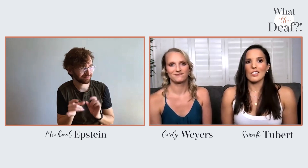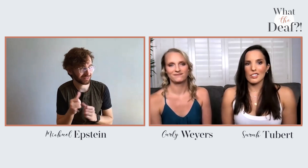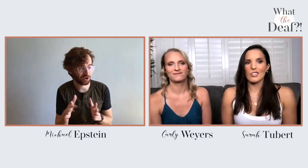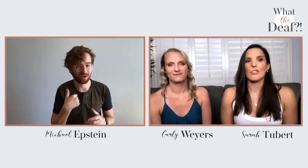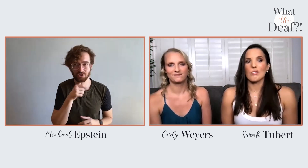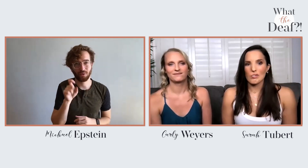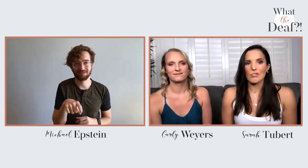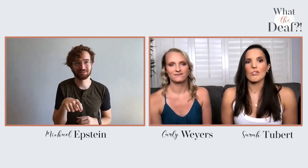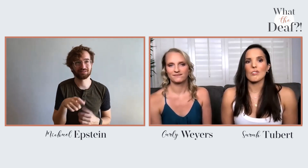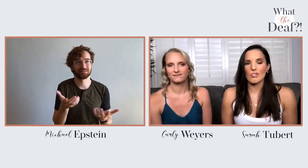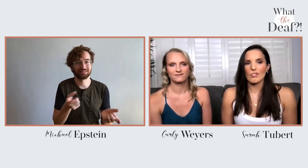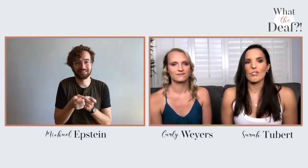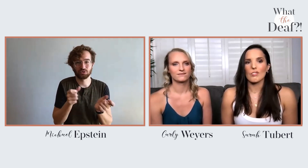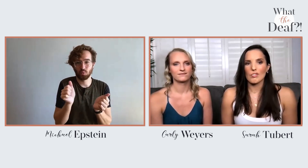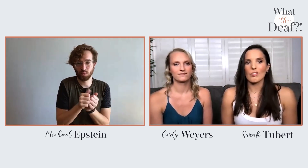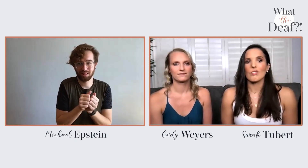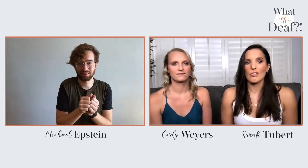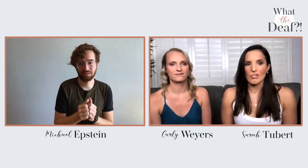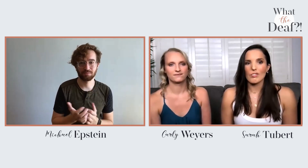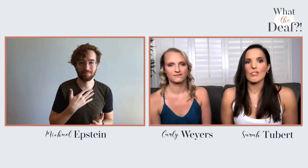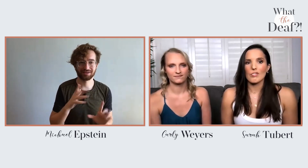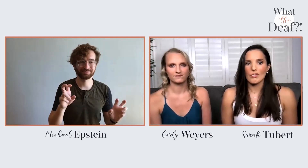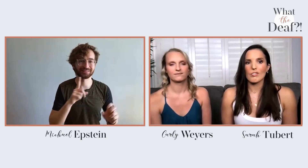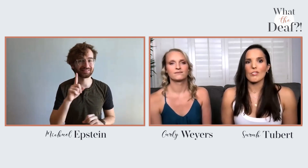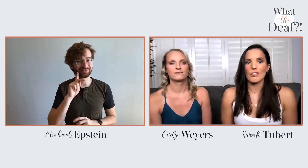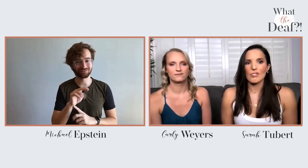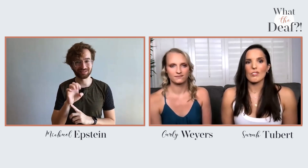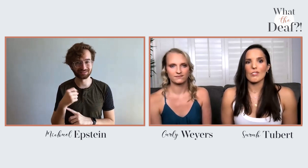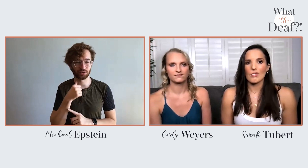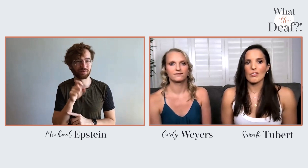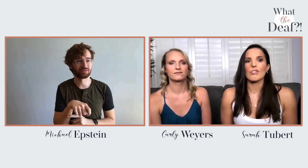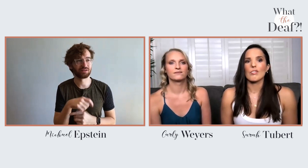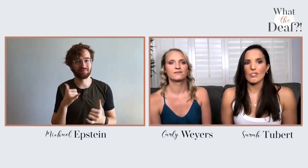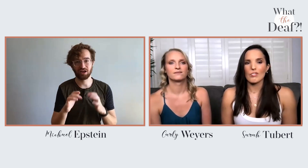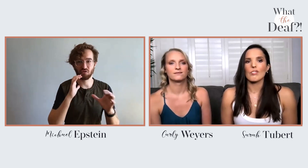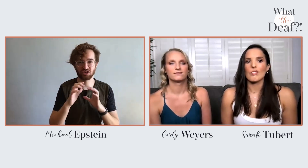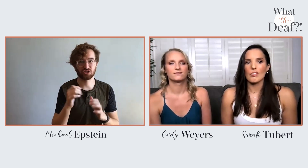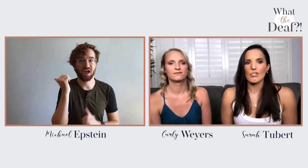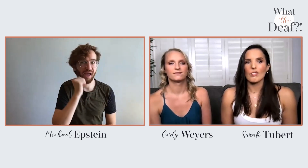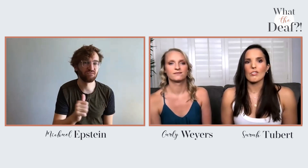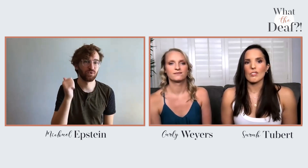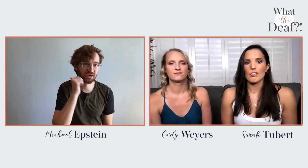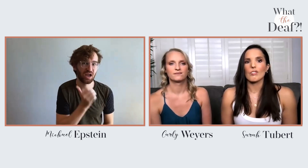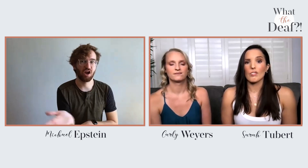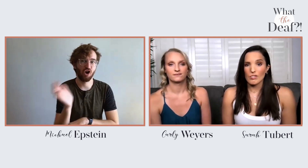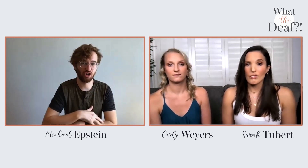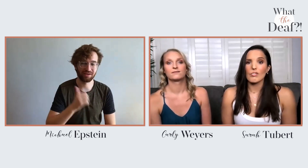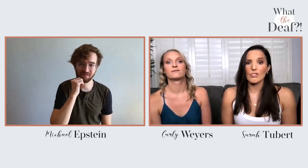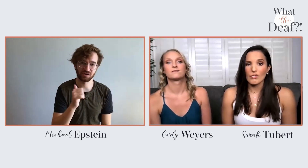I can deal with my deafness. I don't have to have those daily conversations with people about it.